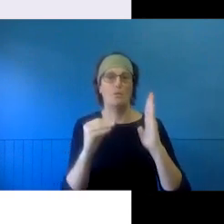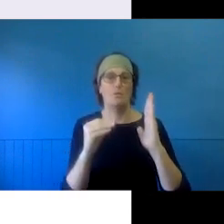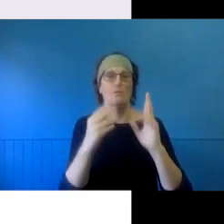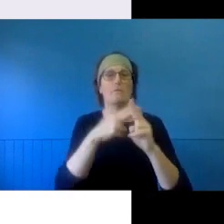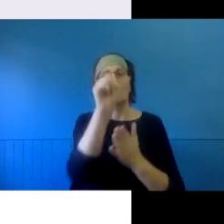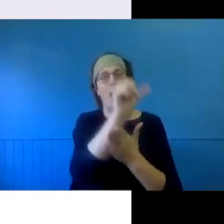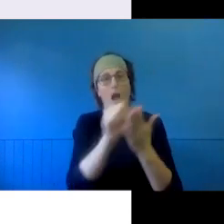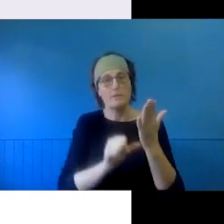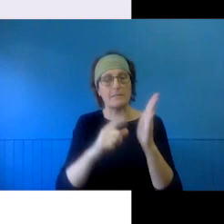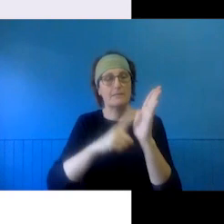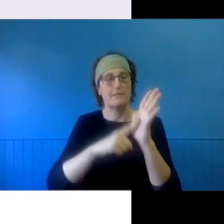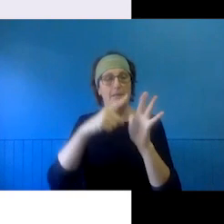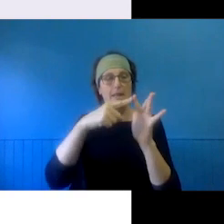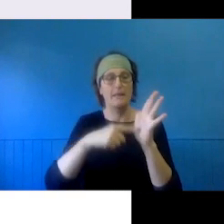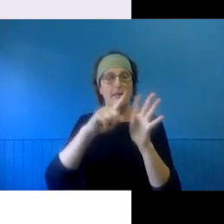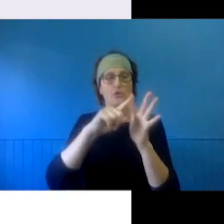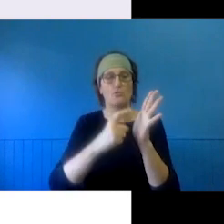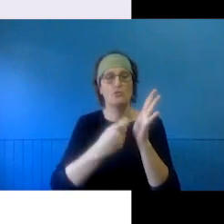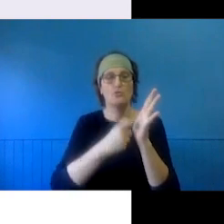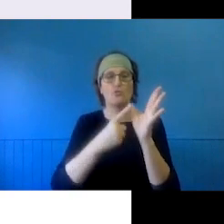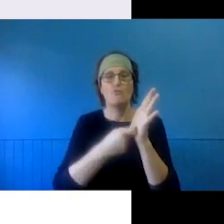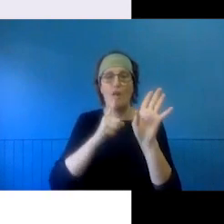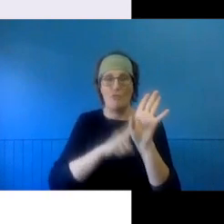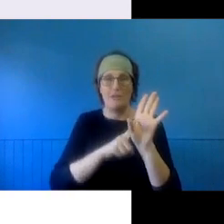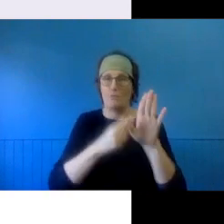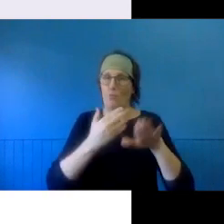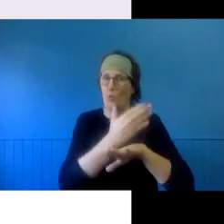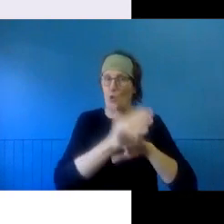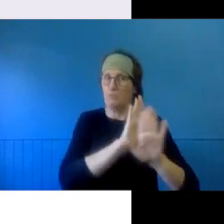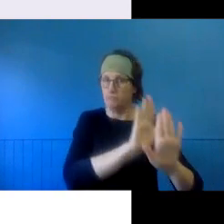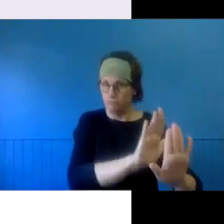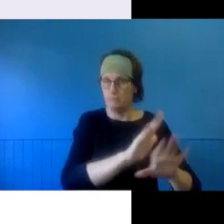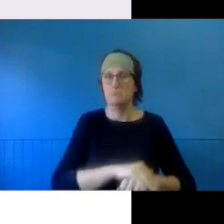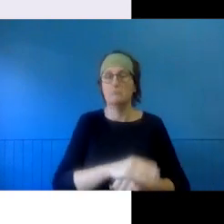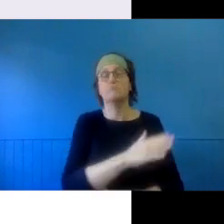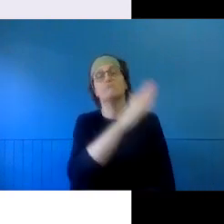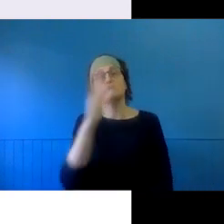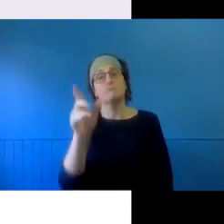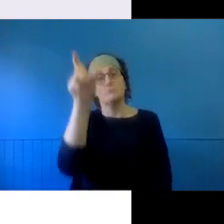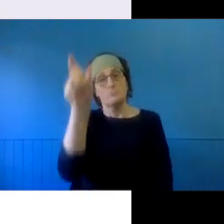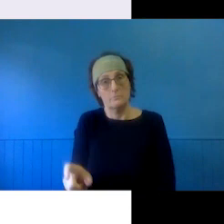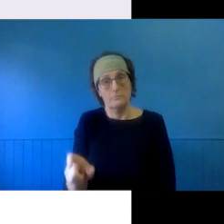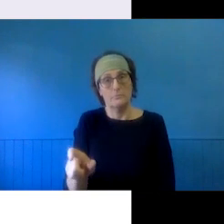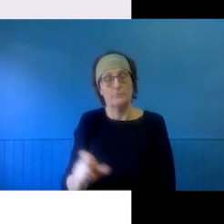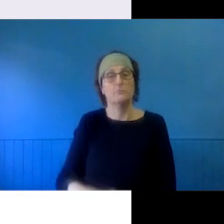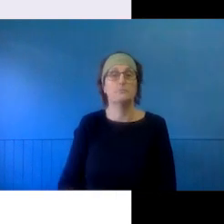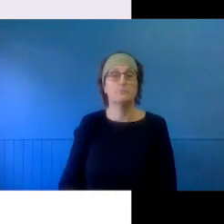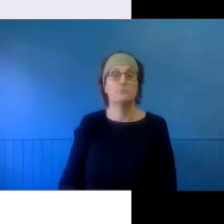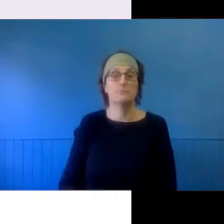literary practice. In the second column, we're looking at Indigenous